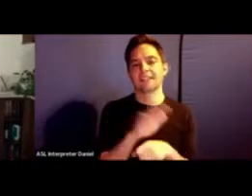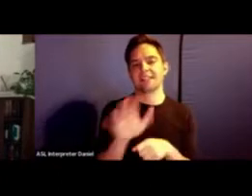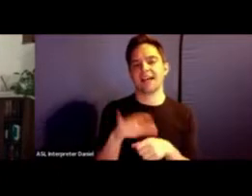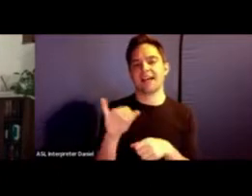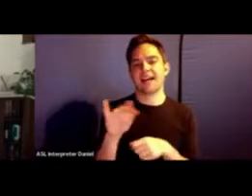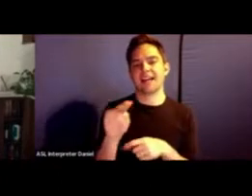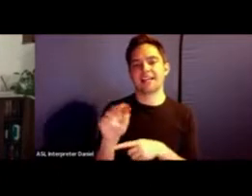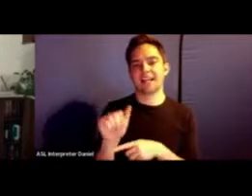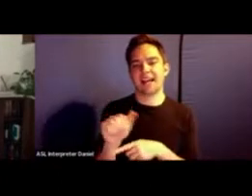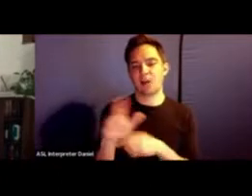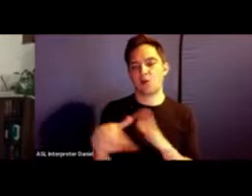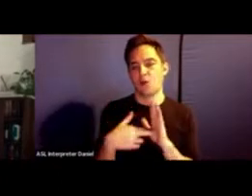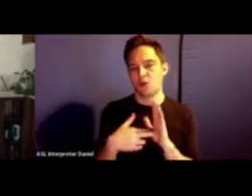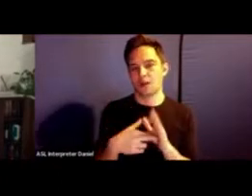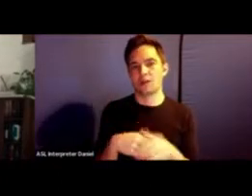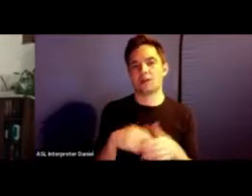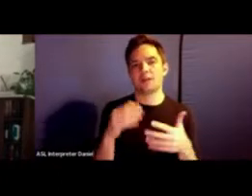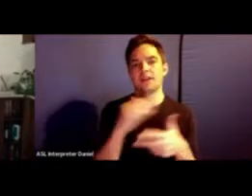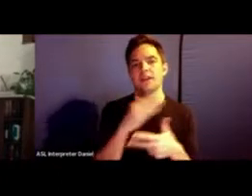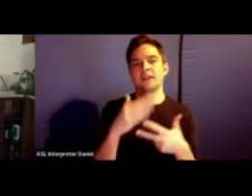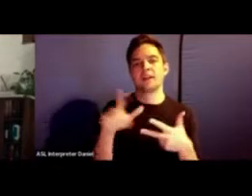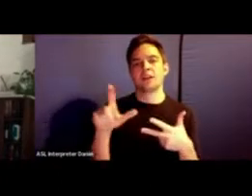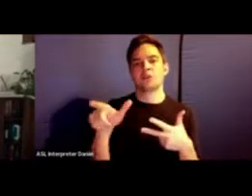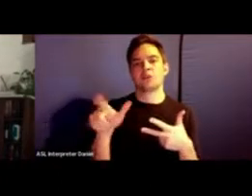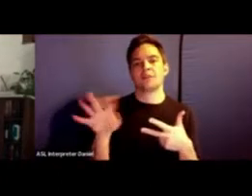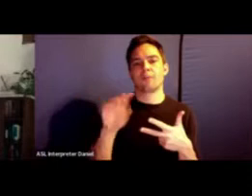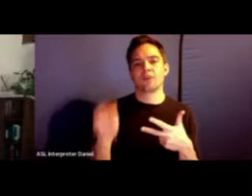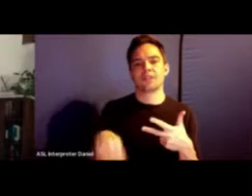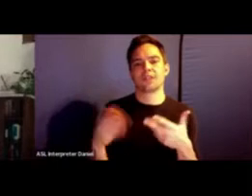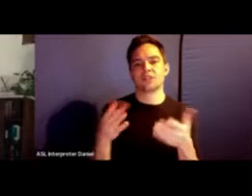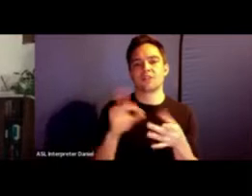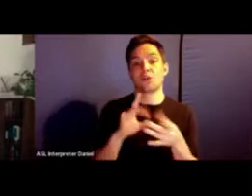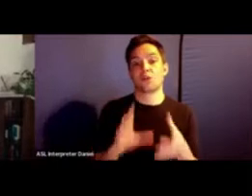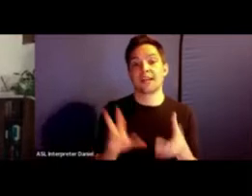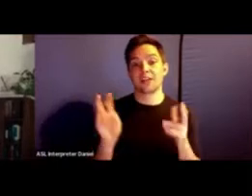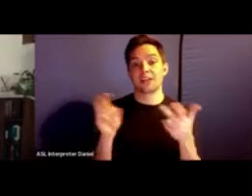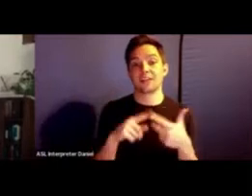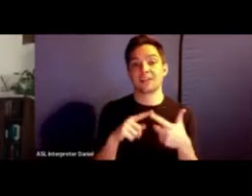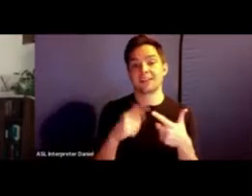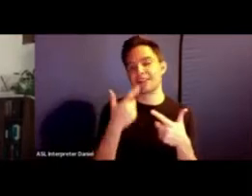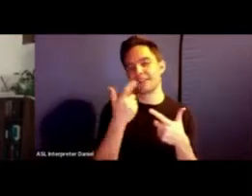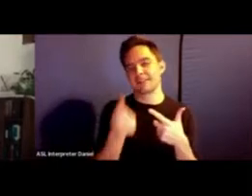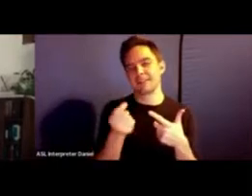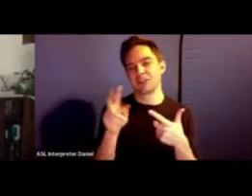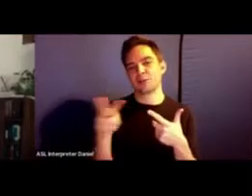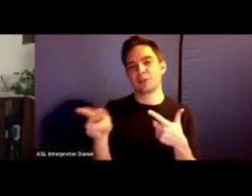role. The runner up was 24%, of service coordinator, and interesting 22% of you said